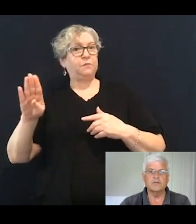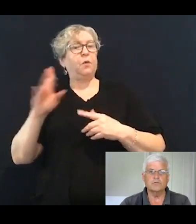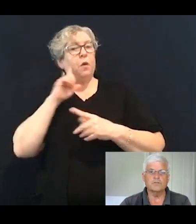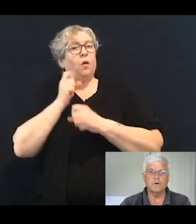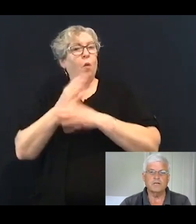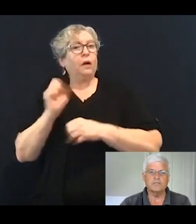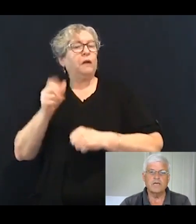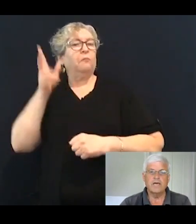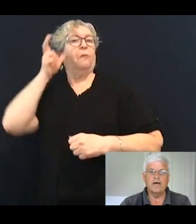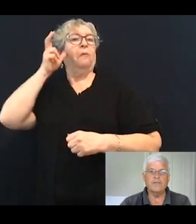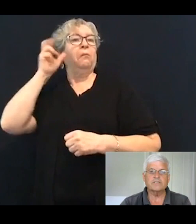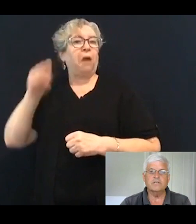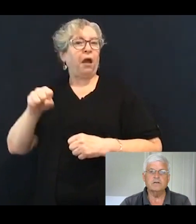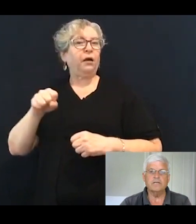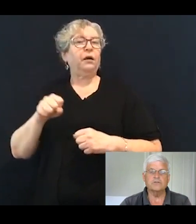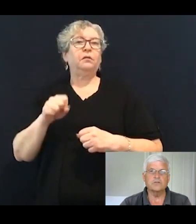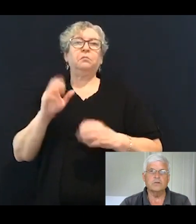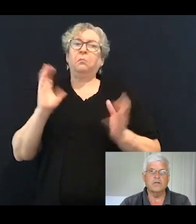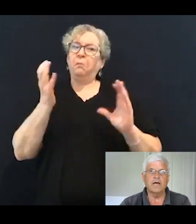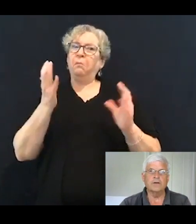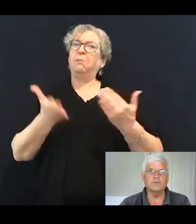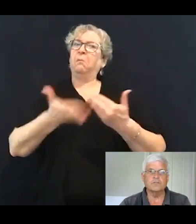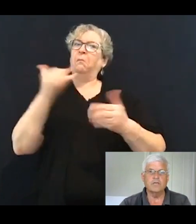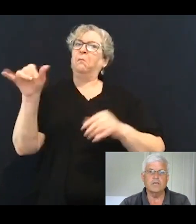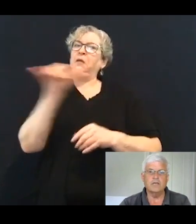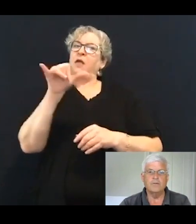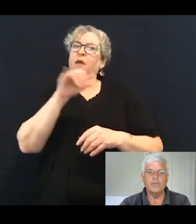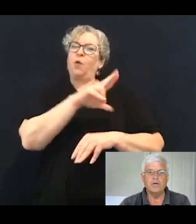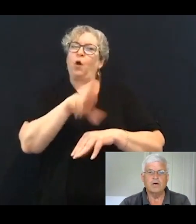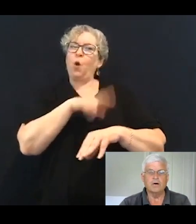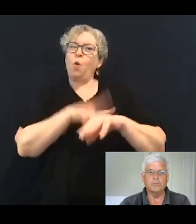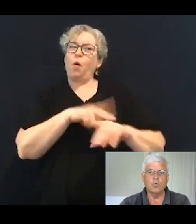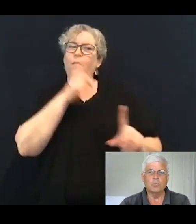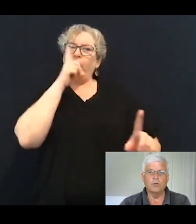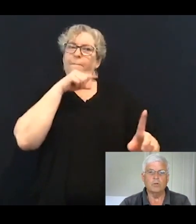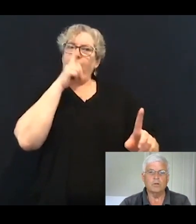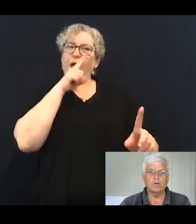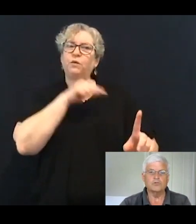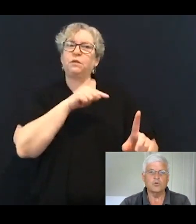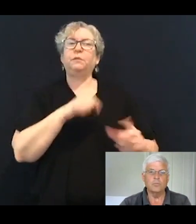And that's nearly as good as the normal control mouse.